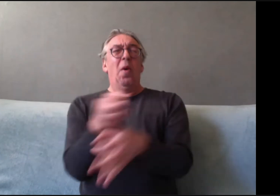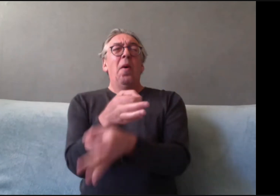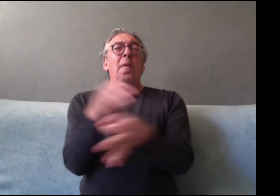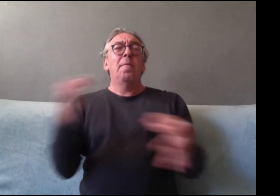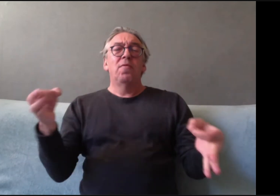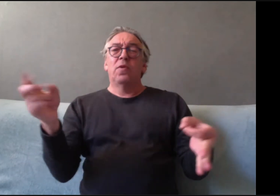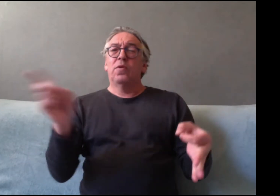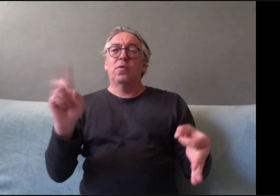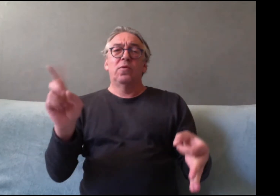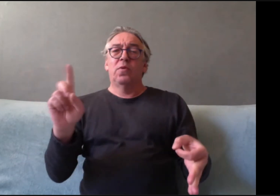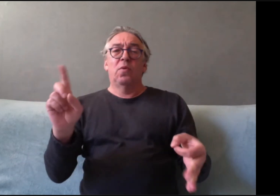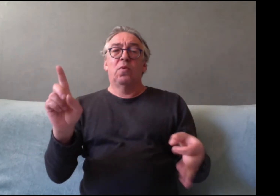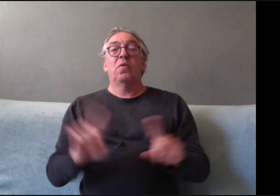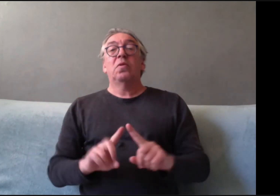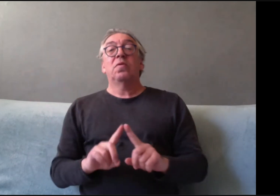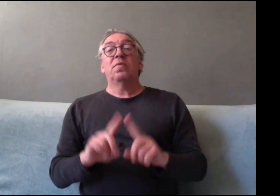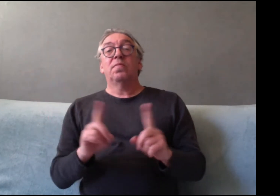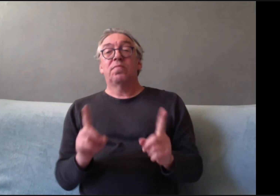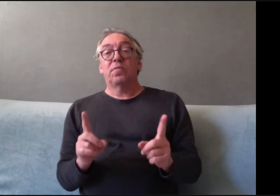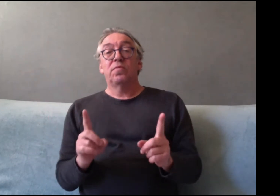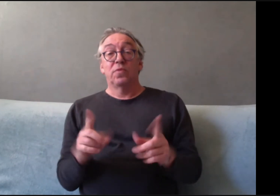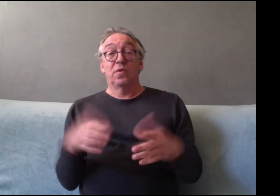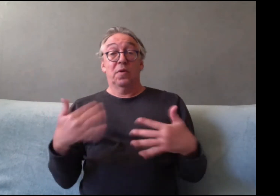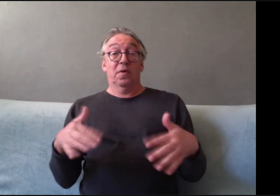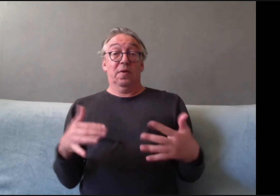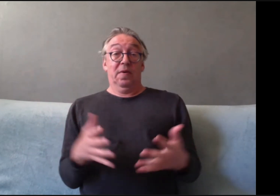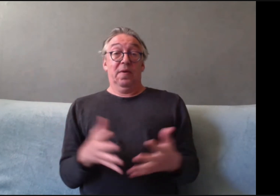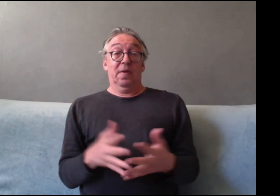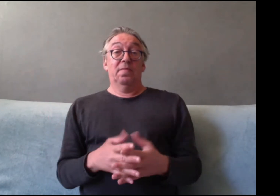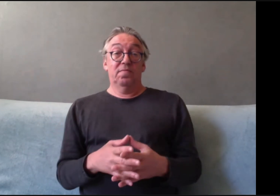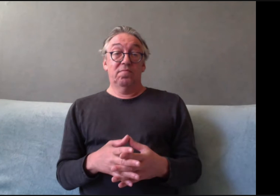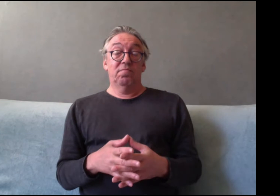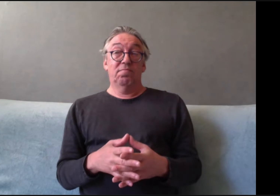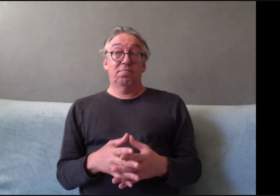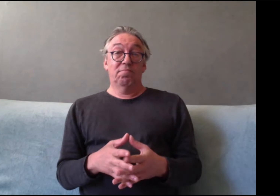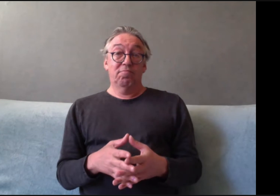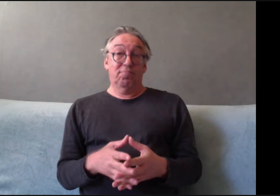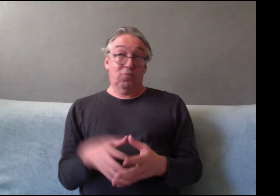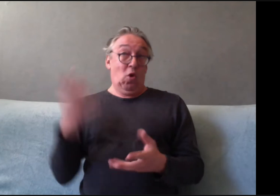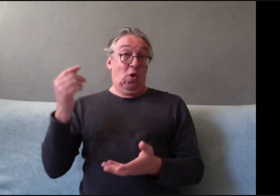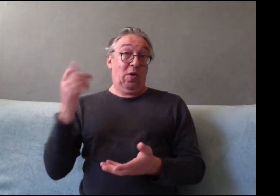It's a very big package and others will follow certainly in the future.